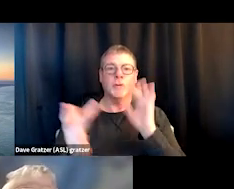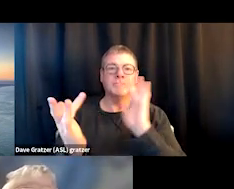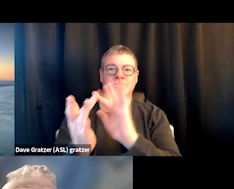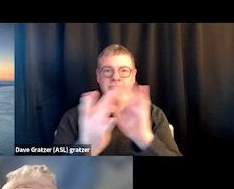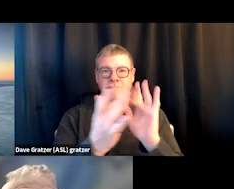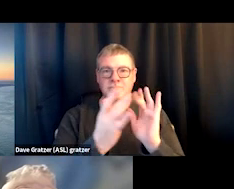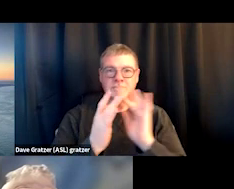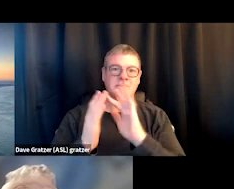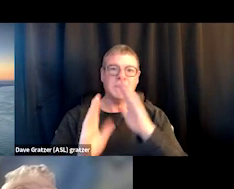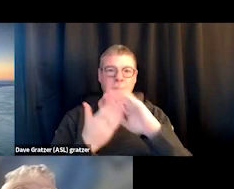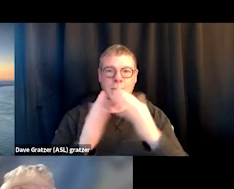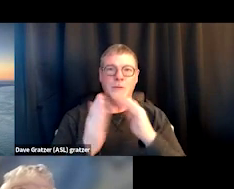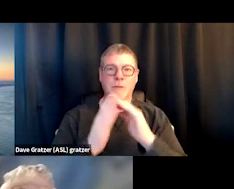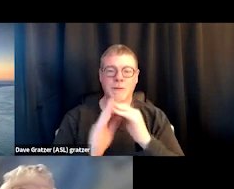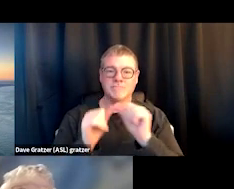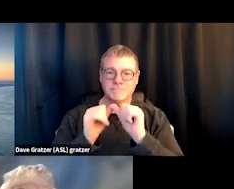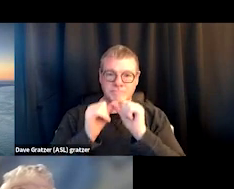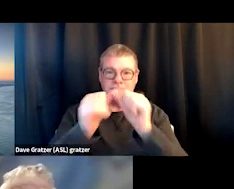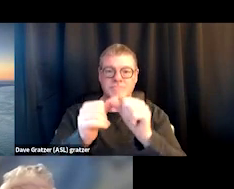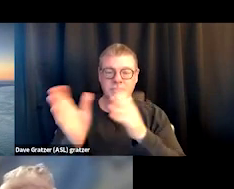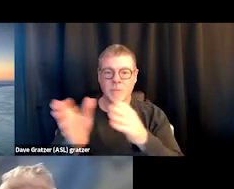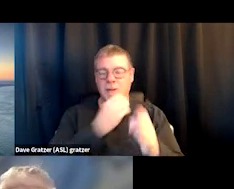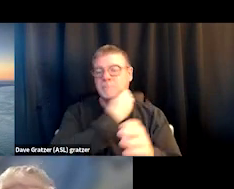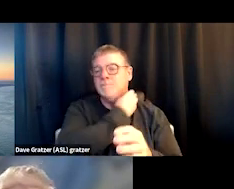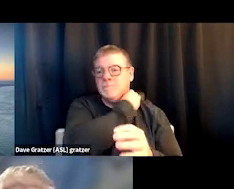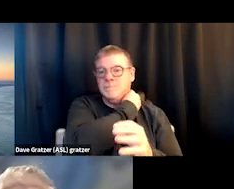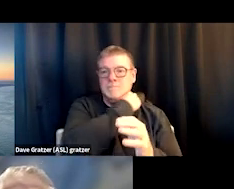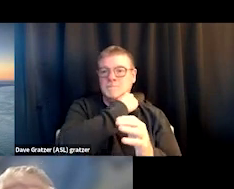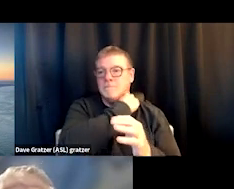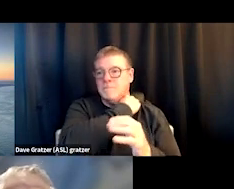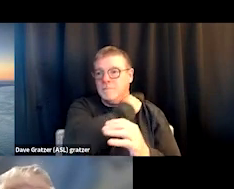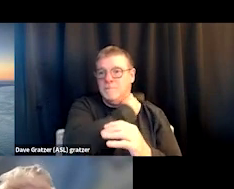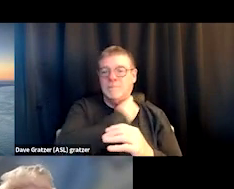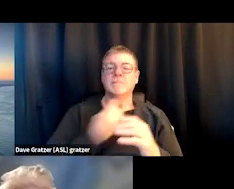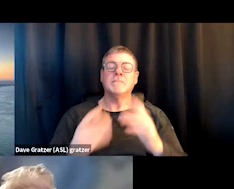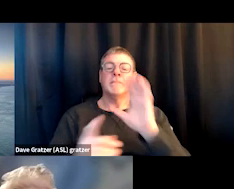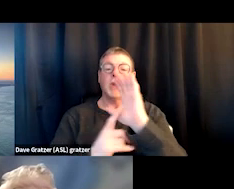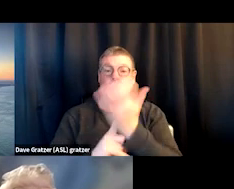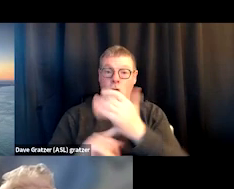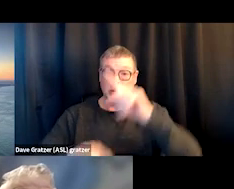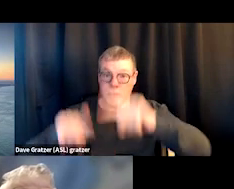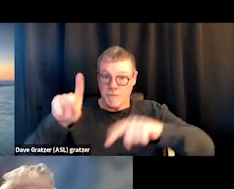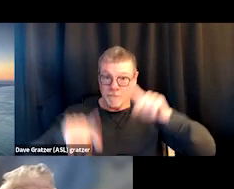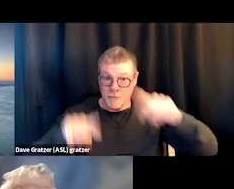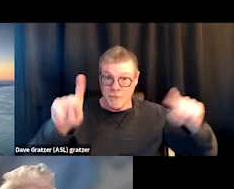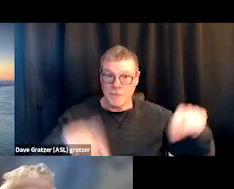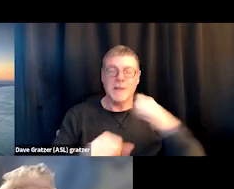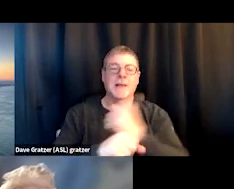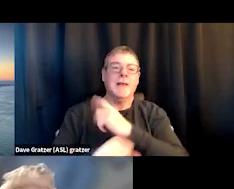in very, very sustainable ways, in ways that are culturally diverse, in ways that make sure that we are honoring